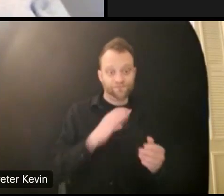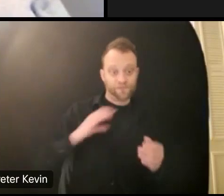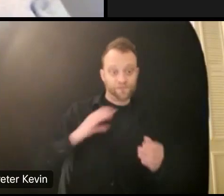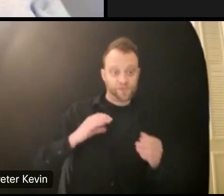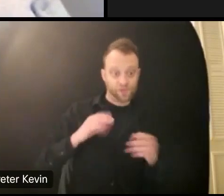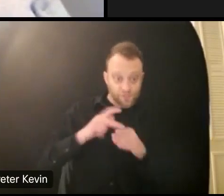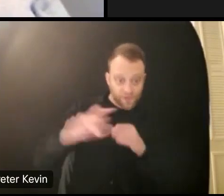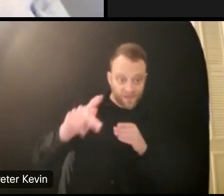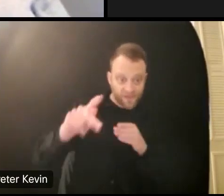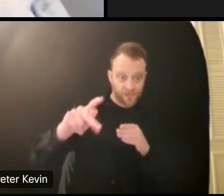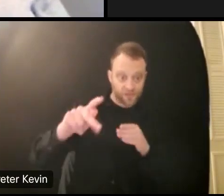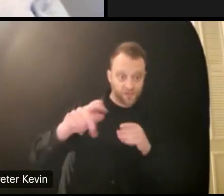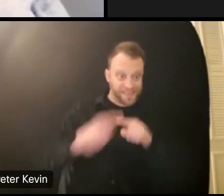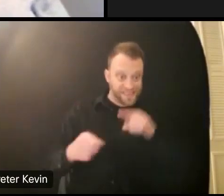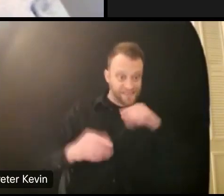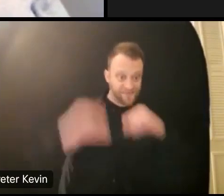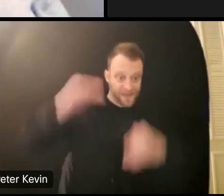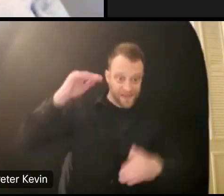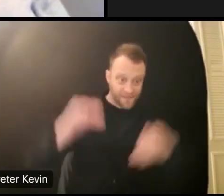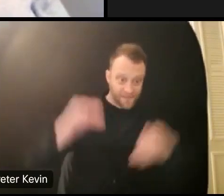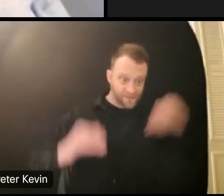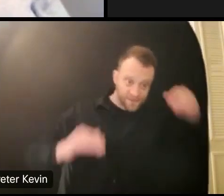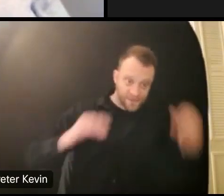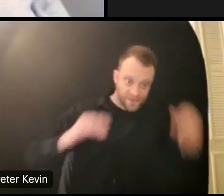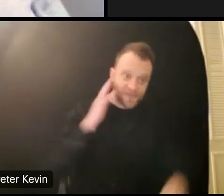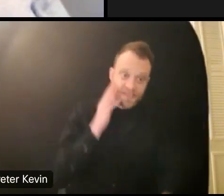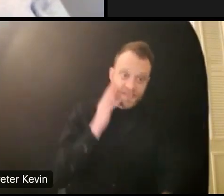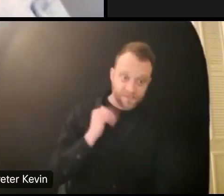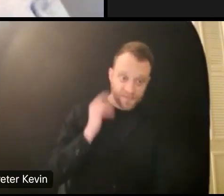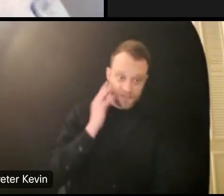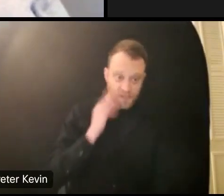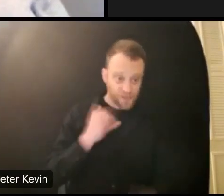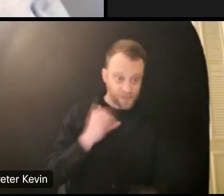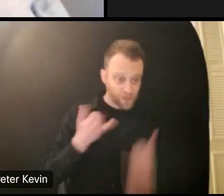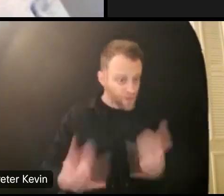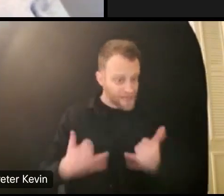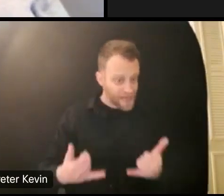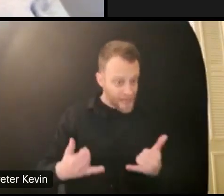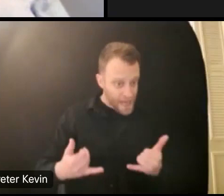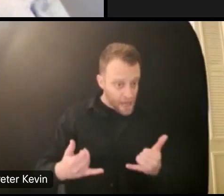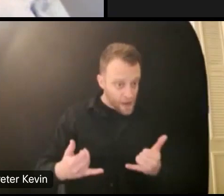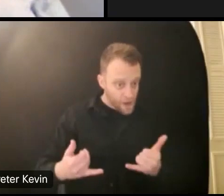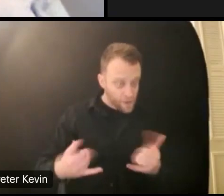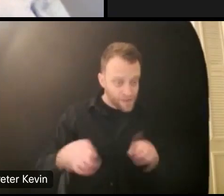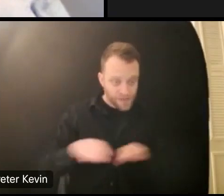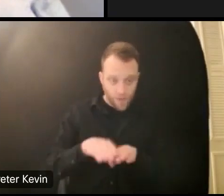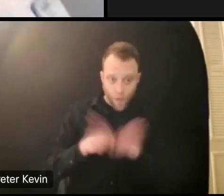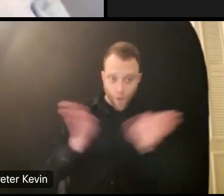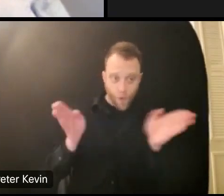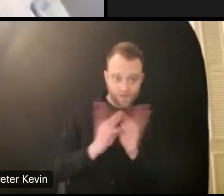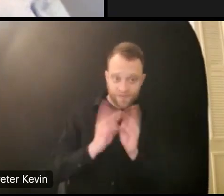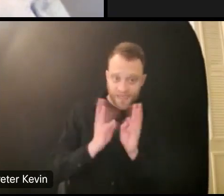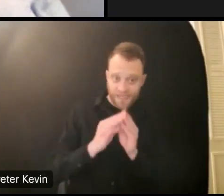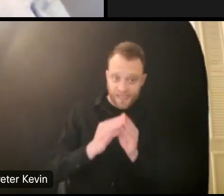giving you the information to get you going. But we do recognize that once you guys finally